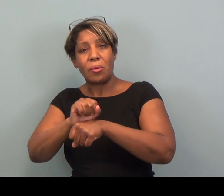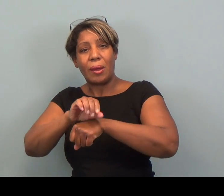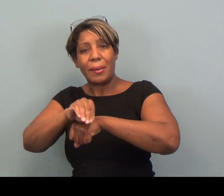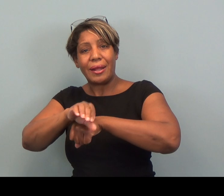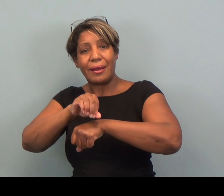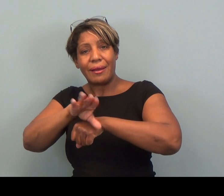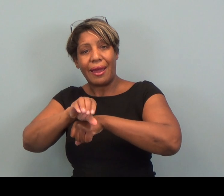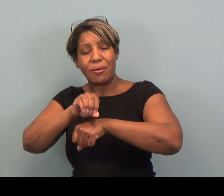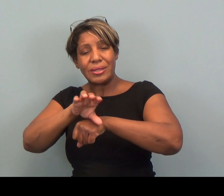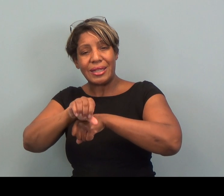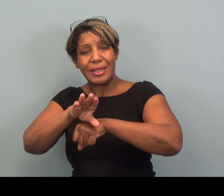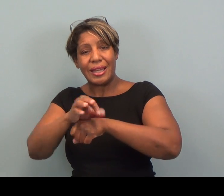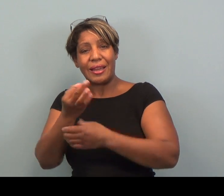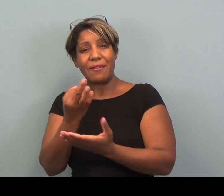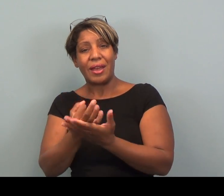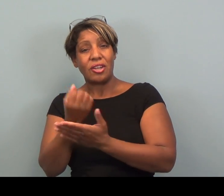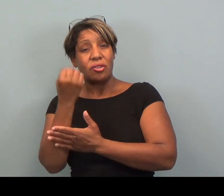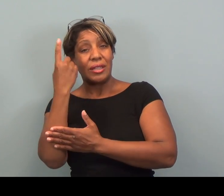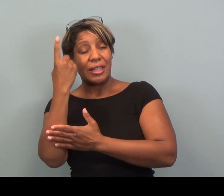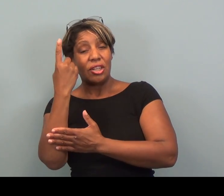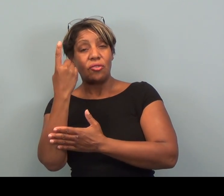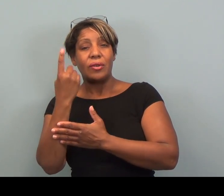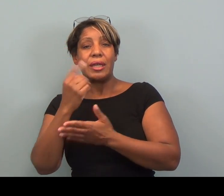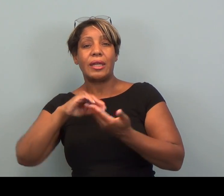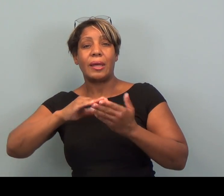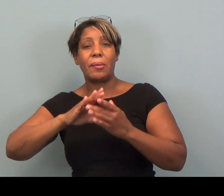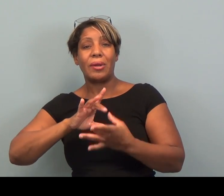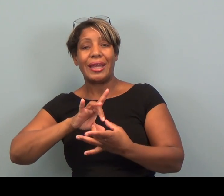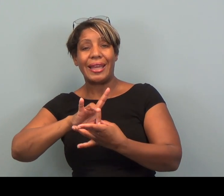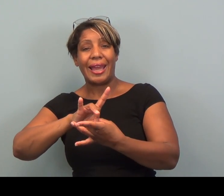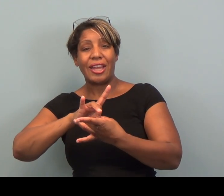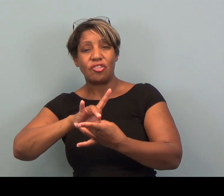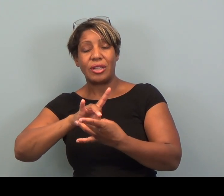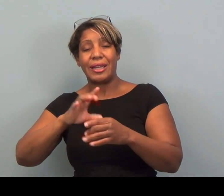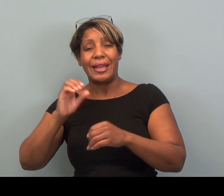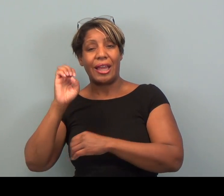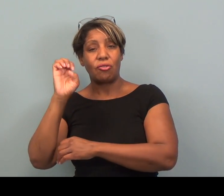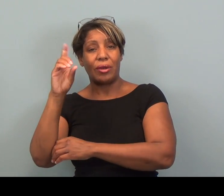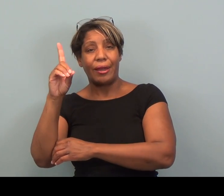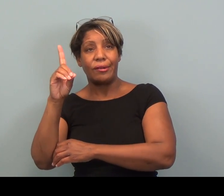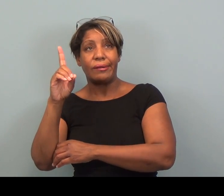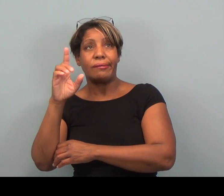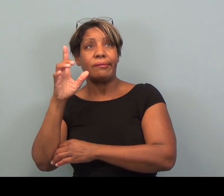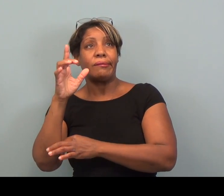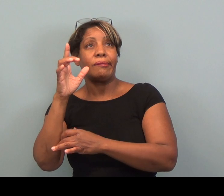with financial literacy education with community engagement education